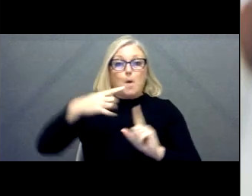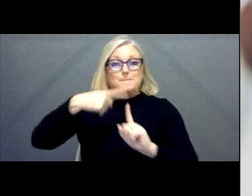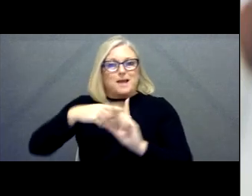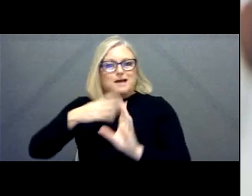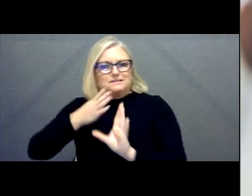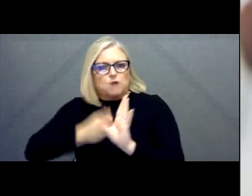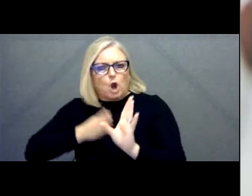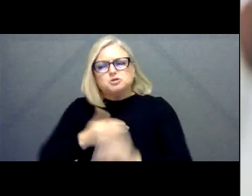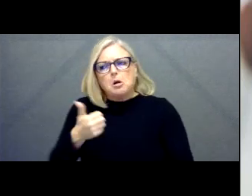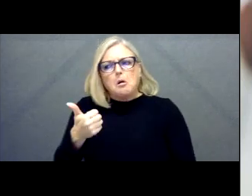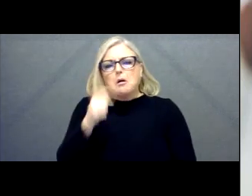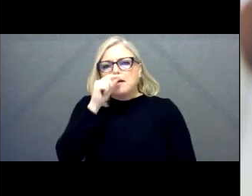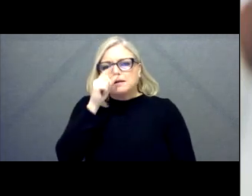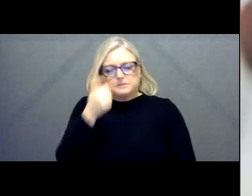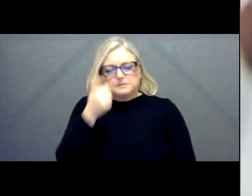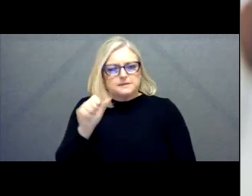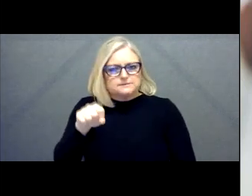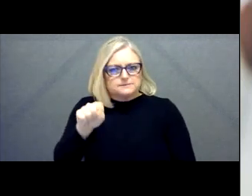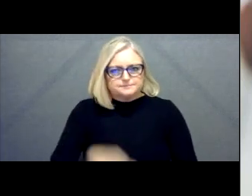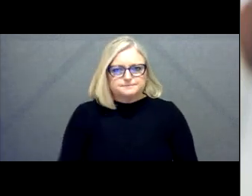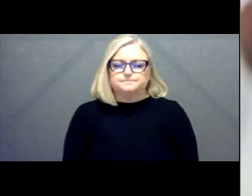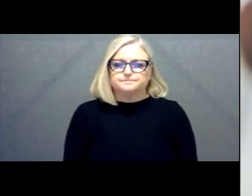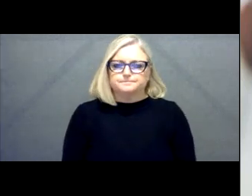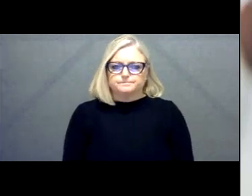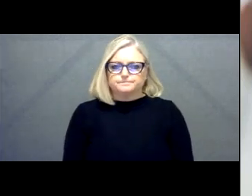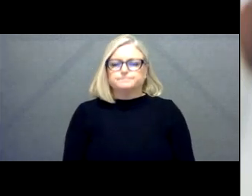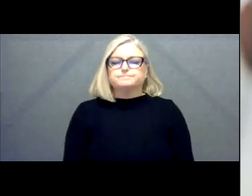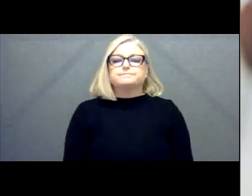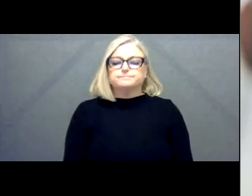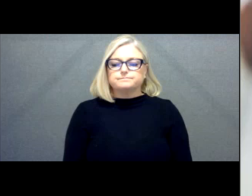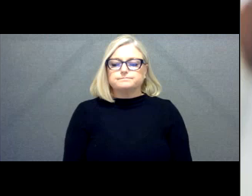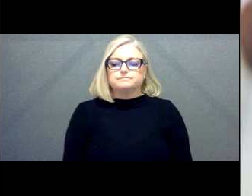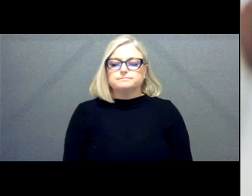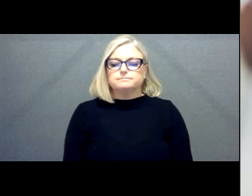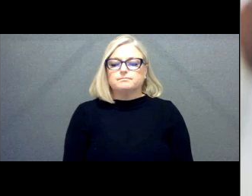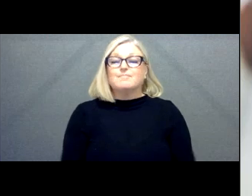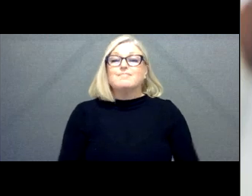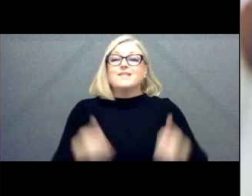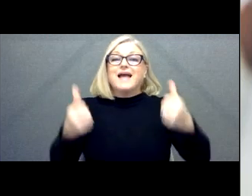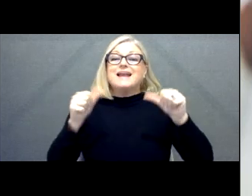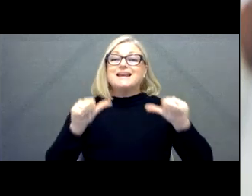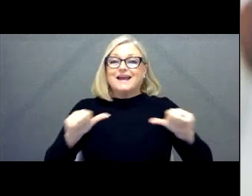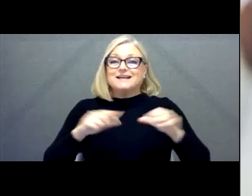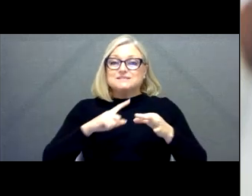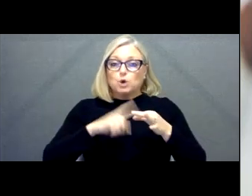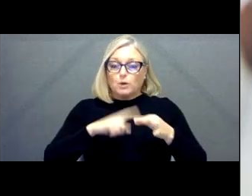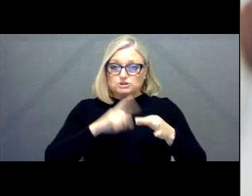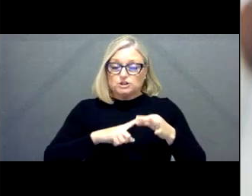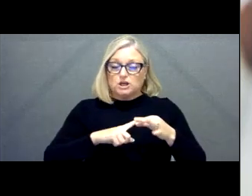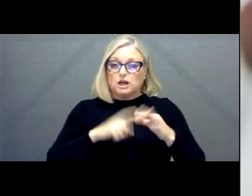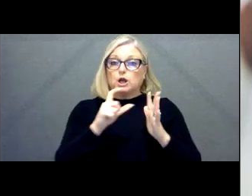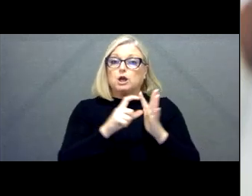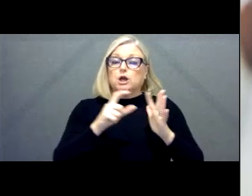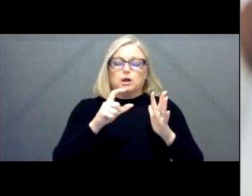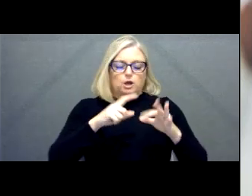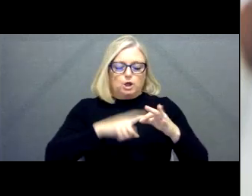of applications great um the next question is is QDAC going to be available in more areas outside